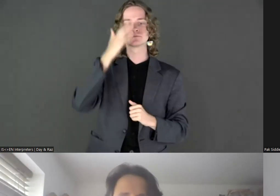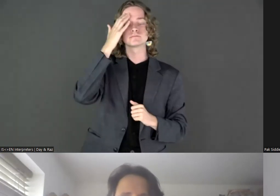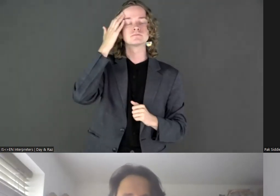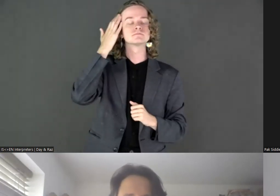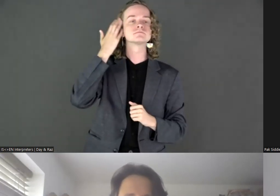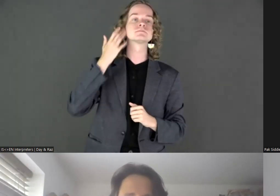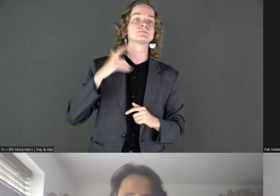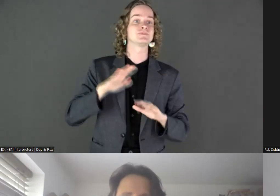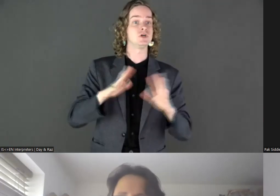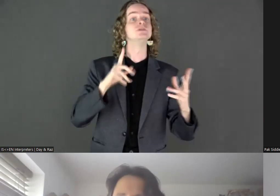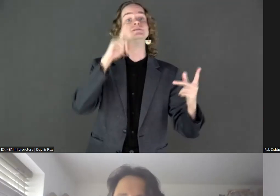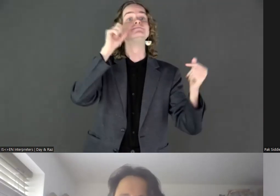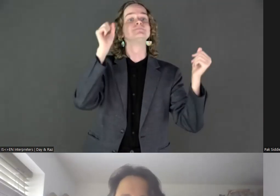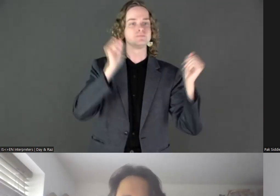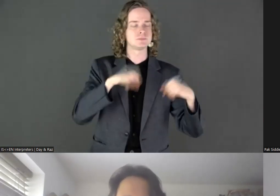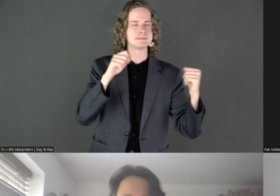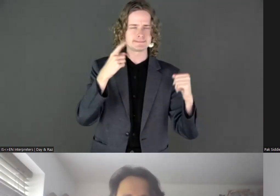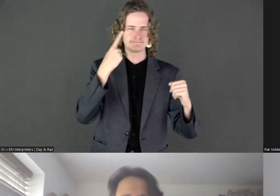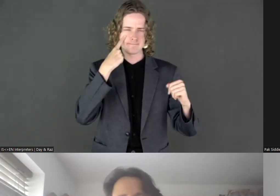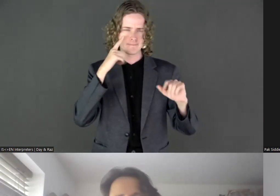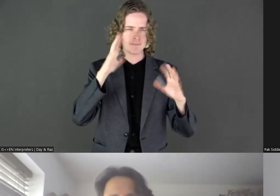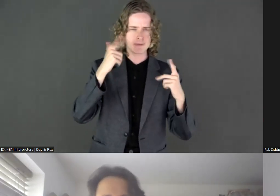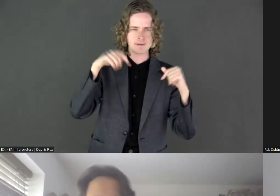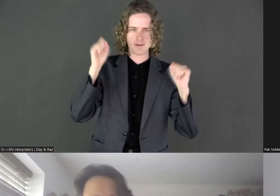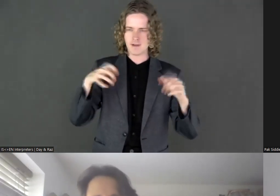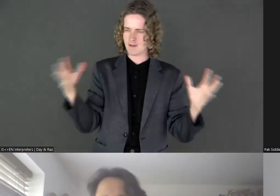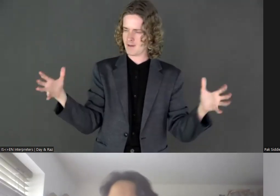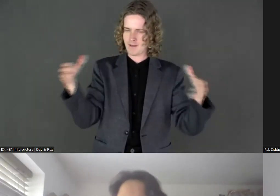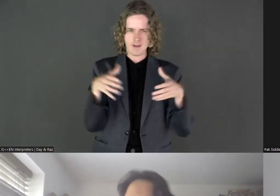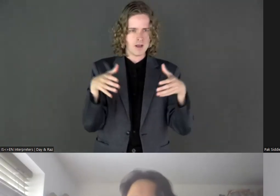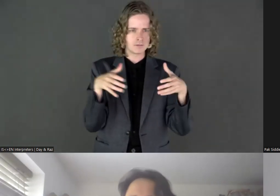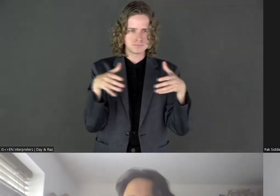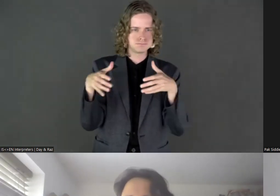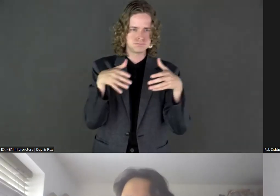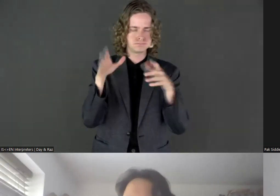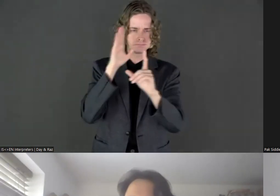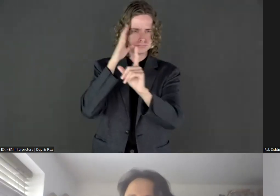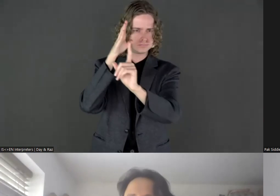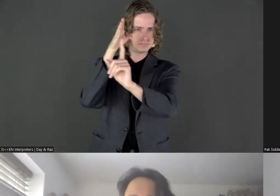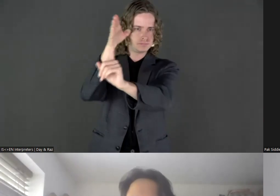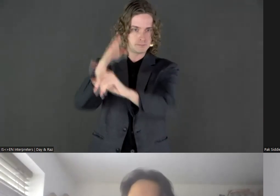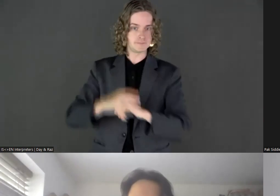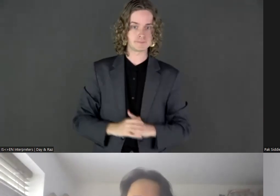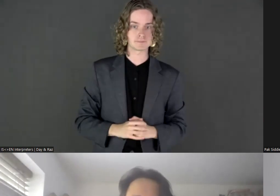by sufficiently involving the humanitarian organizations, and this is all from my side.